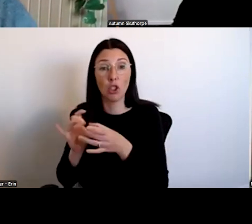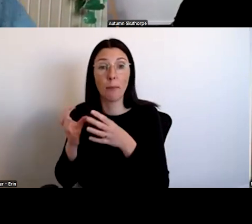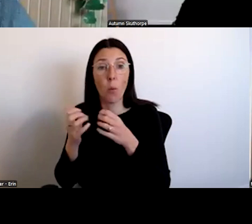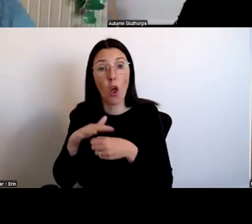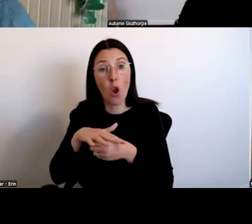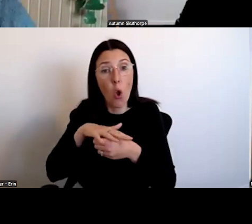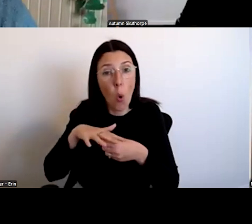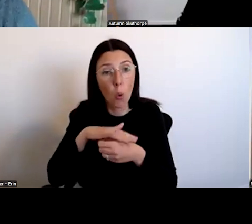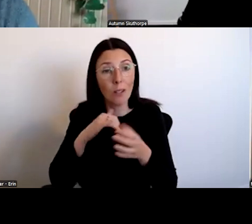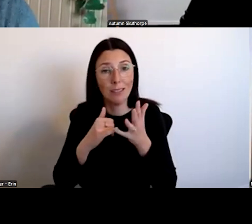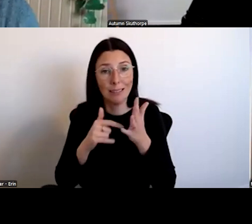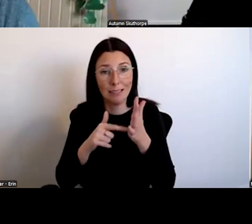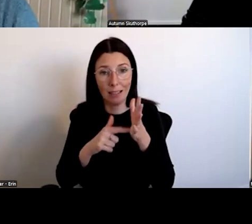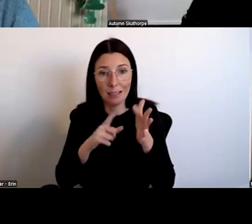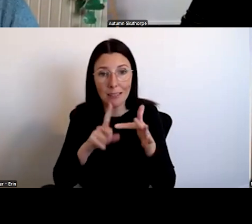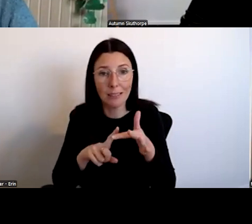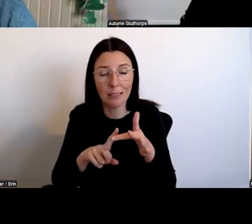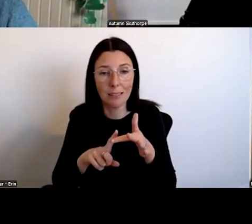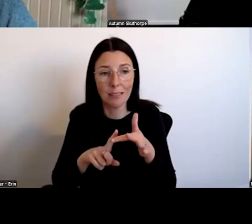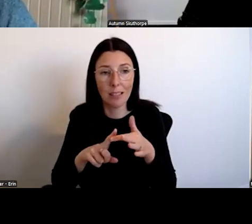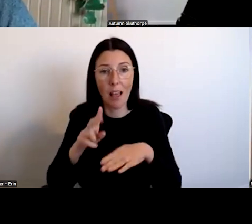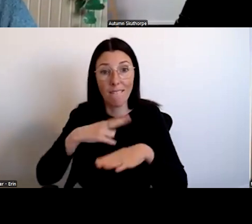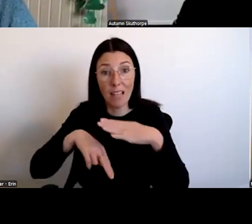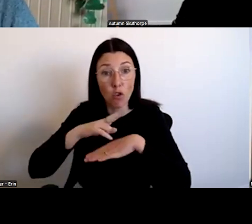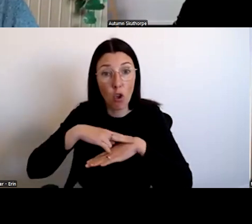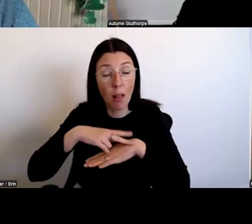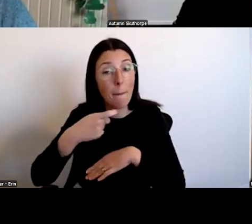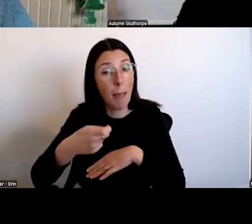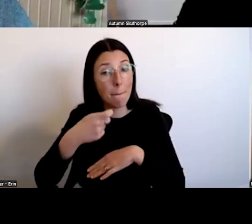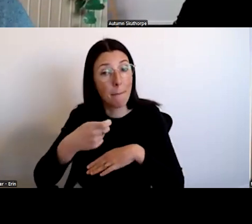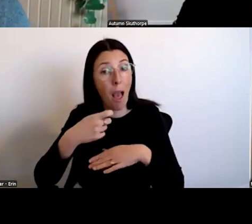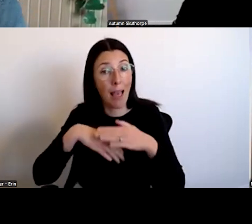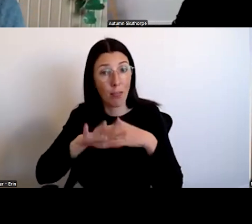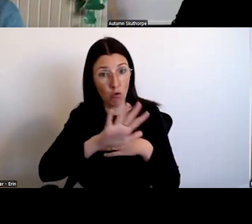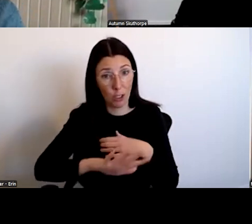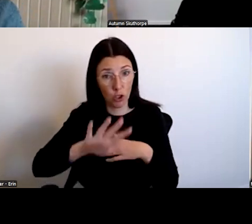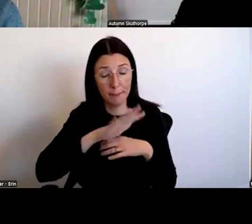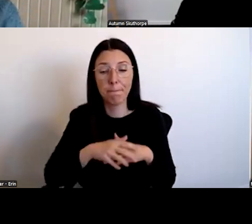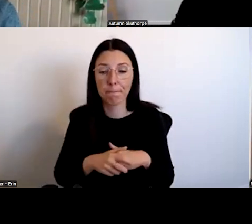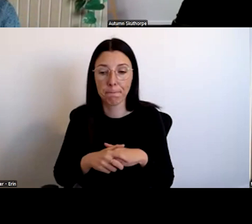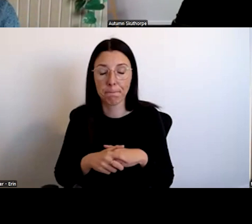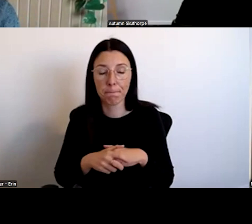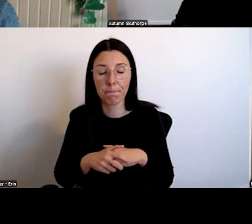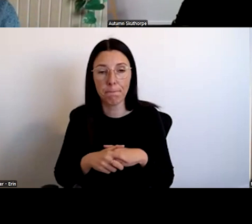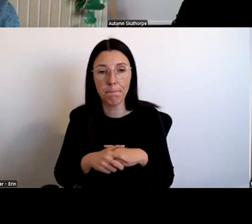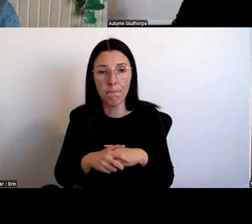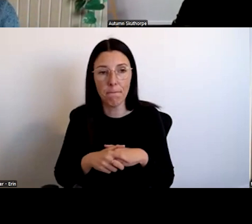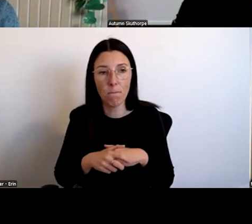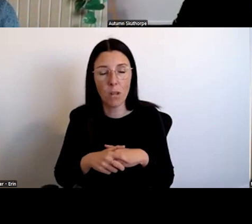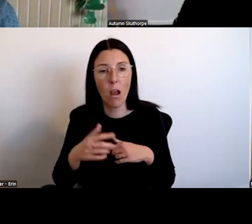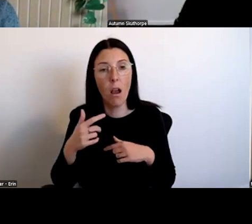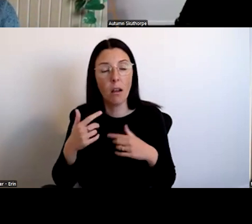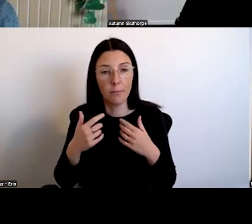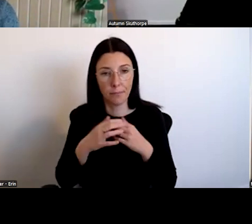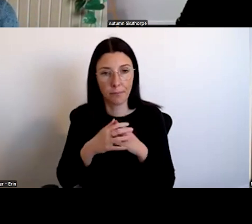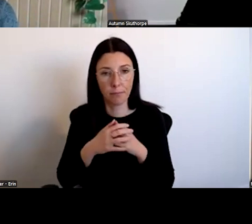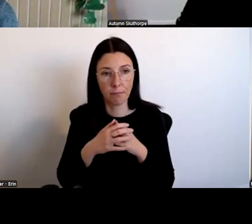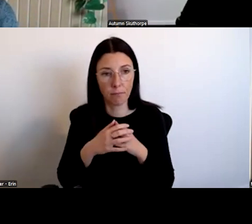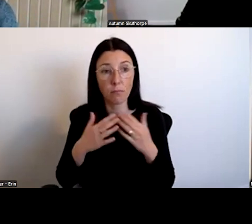state and federal members in the region. And I think just being really mindful, though,